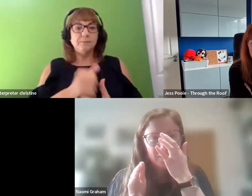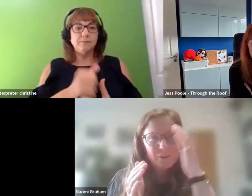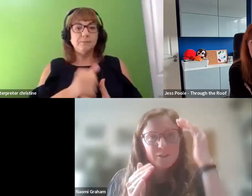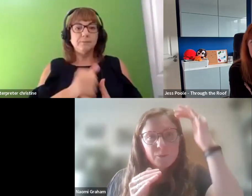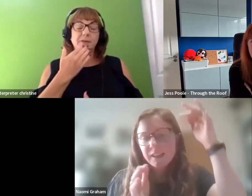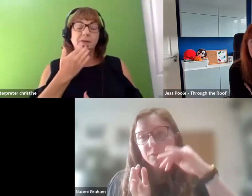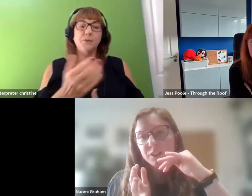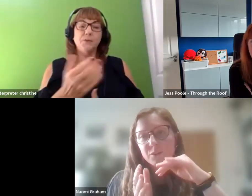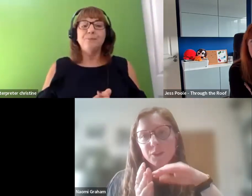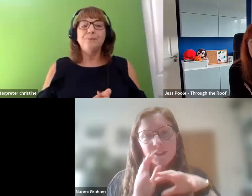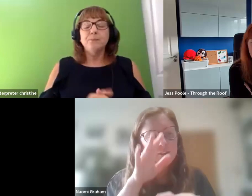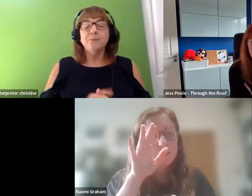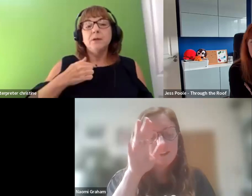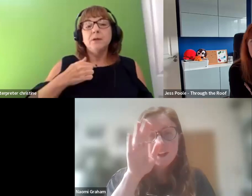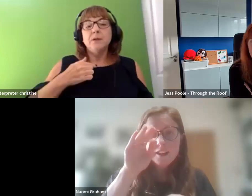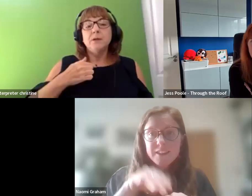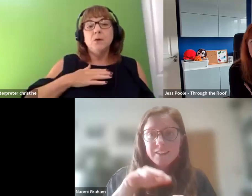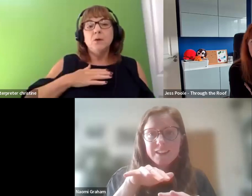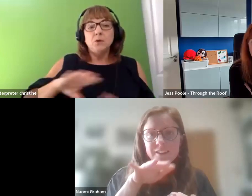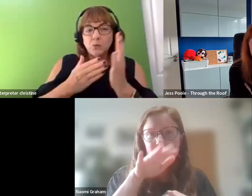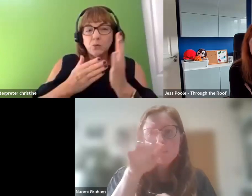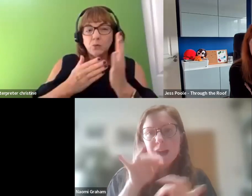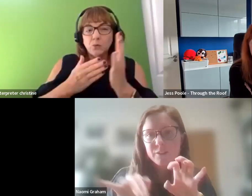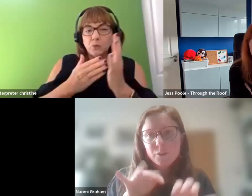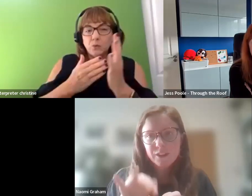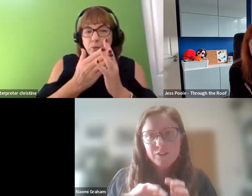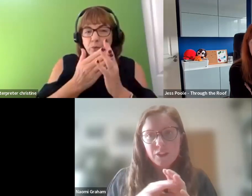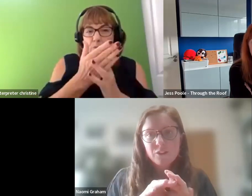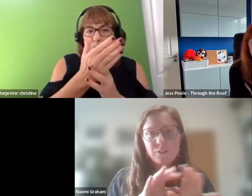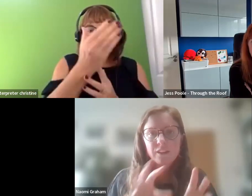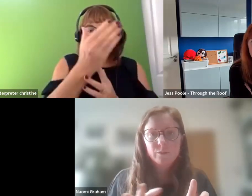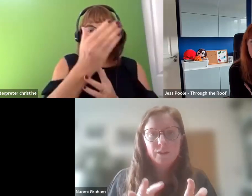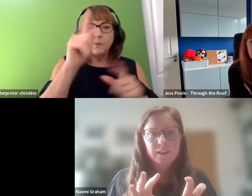to do is quickly run through the different senses and the practical things you can do for each of